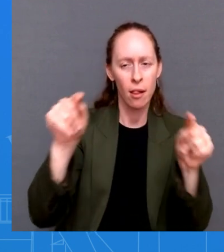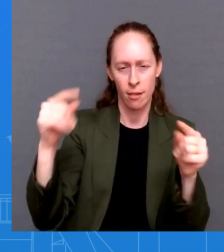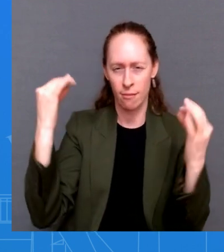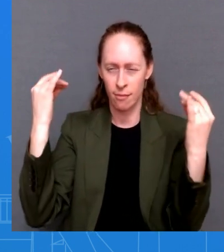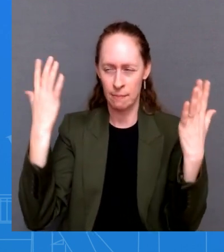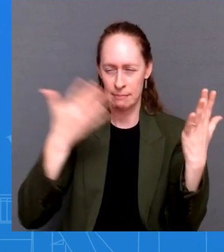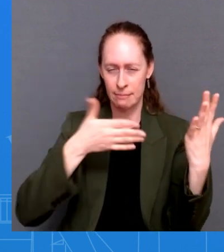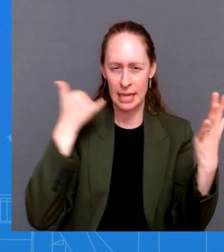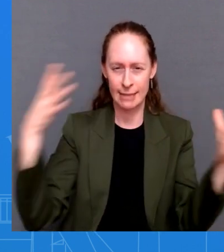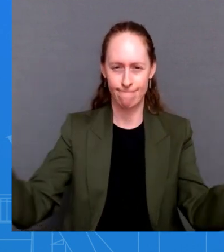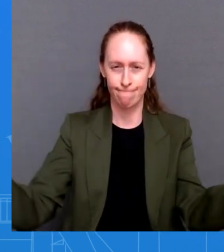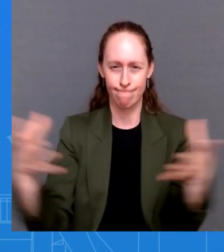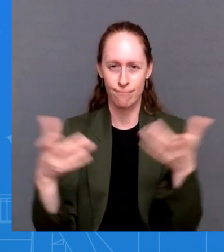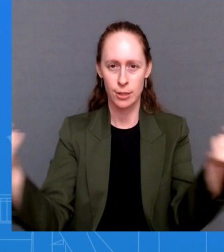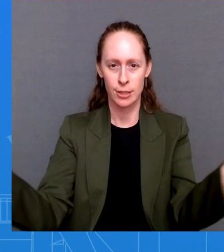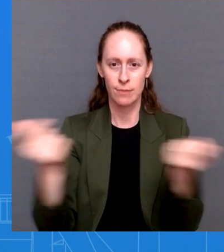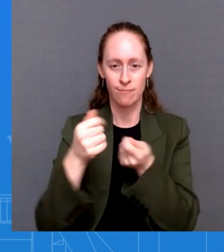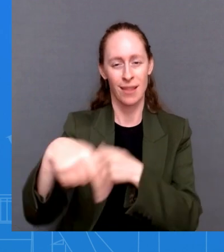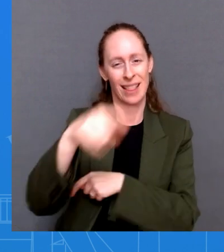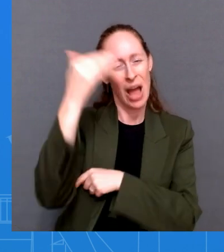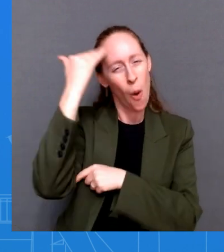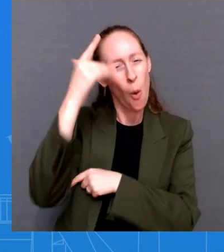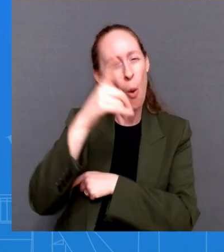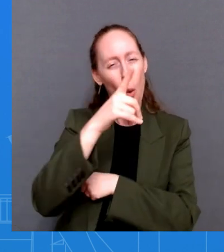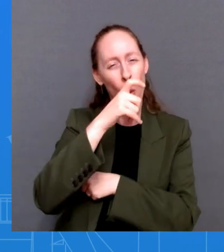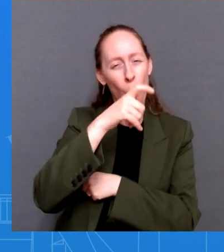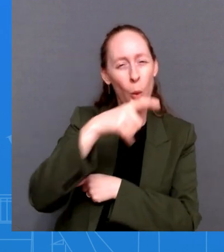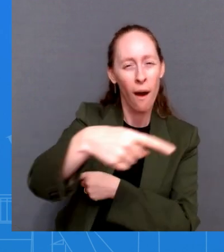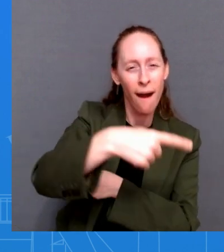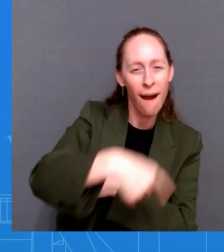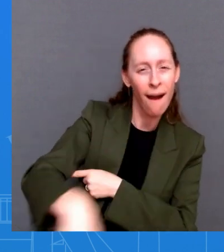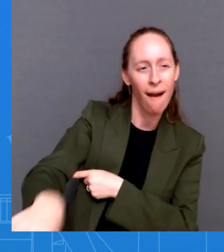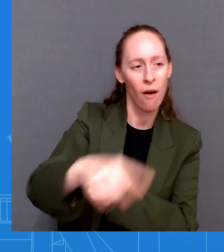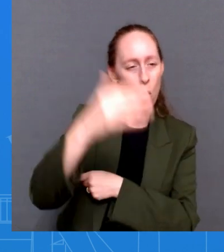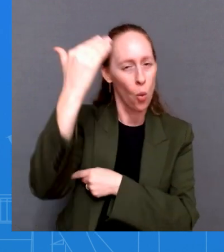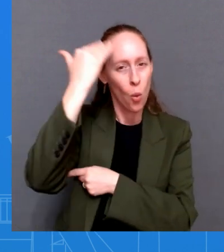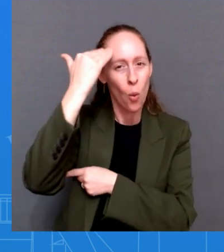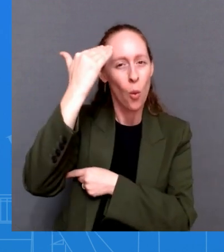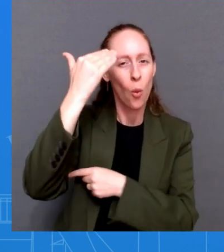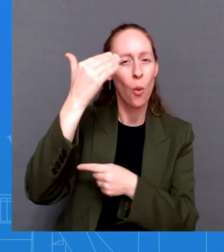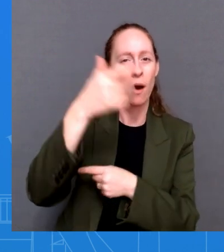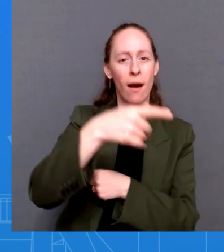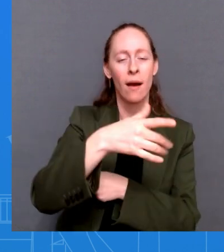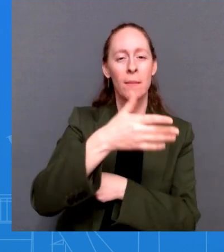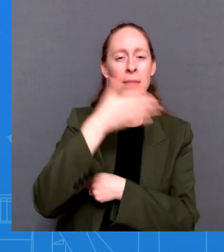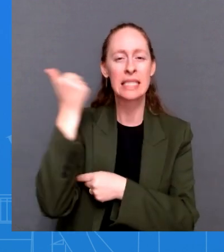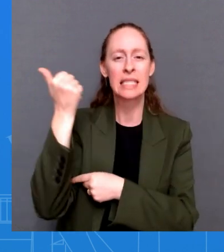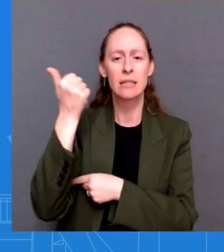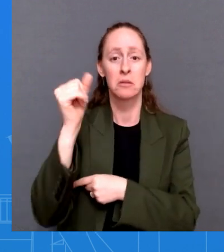So I think, you know, we as we go further with more events and we're getting hearing more and more events that are coming through jurisdictions,